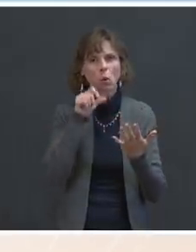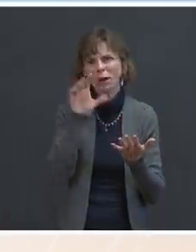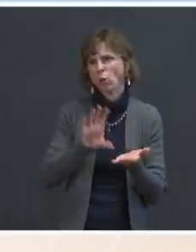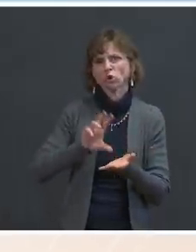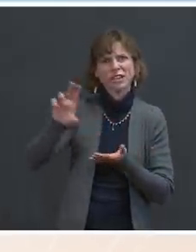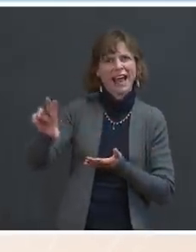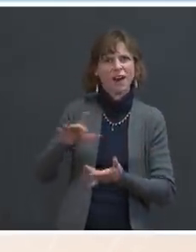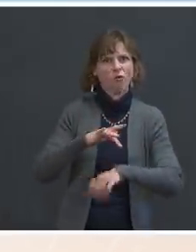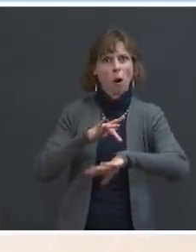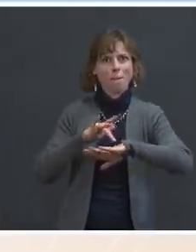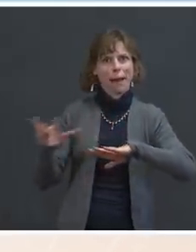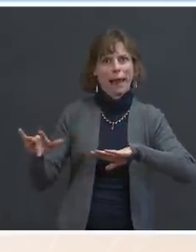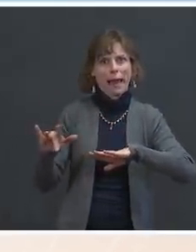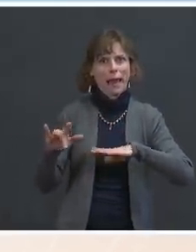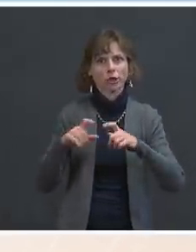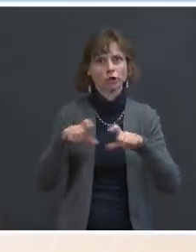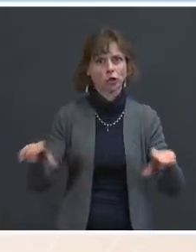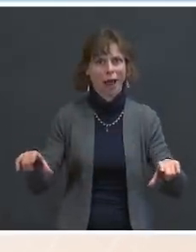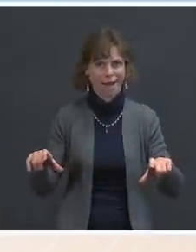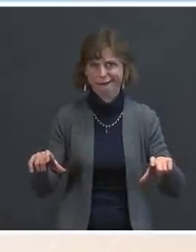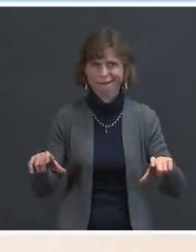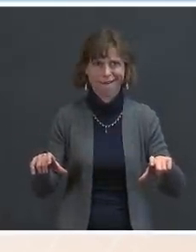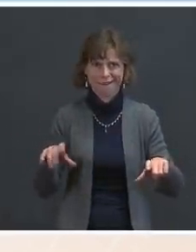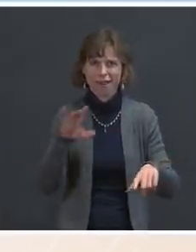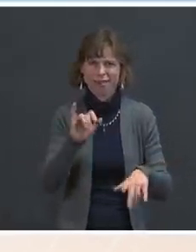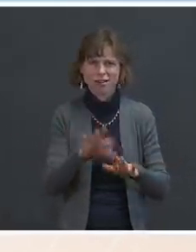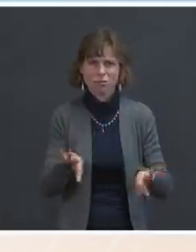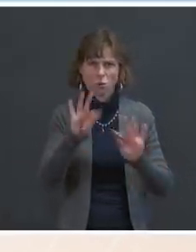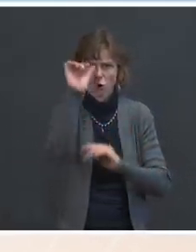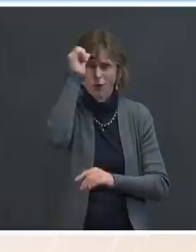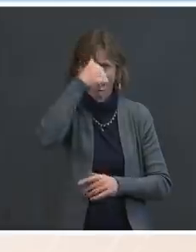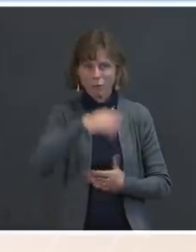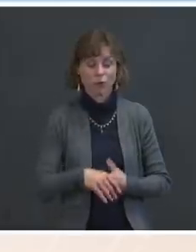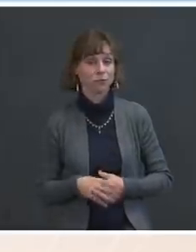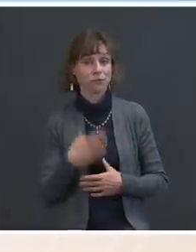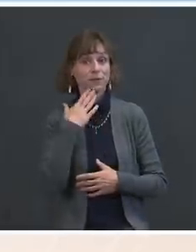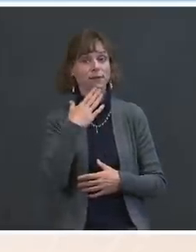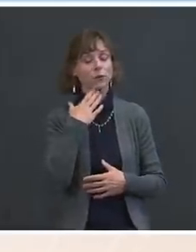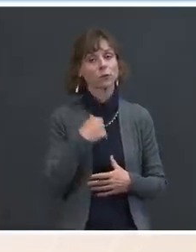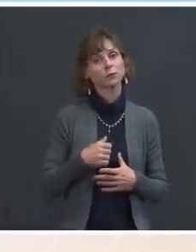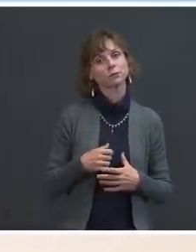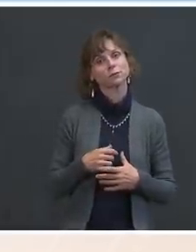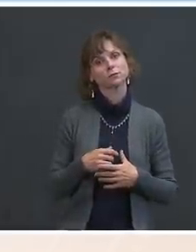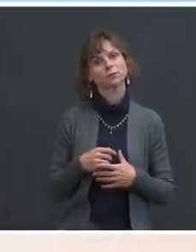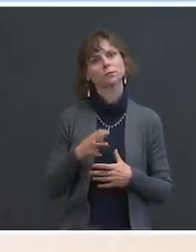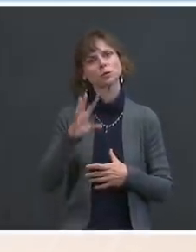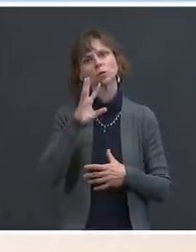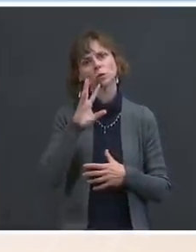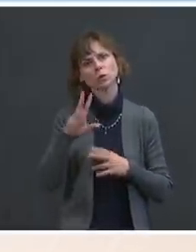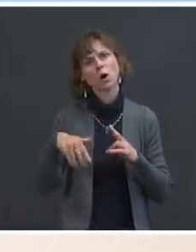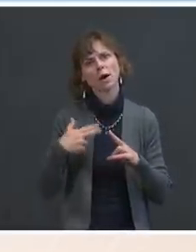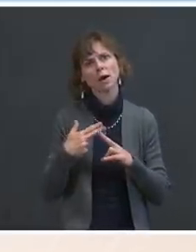and I think that's really important in this. Ms. Psaki: Kaitlan. The Press: Thank you very much. You were talking about restarting CAM, these other long-term goals